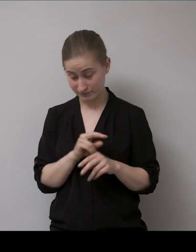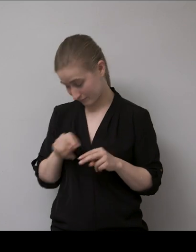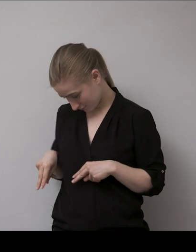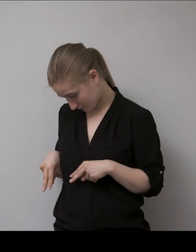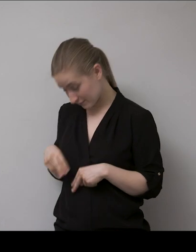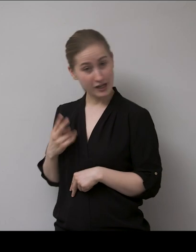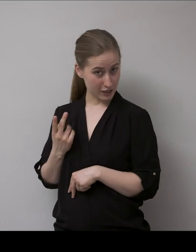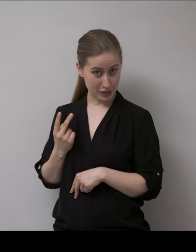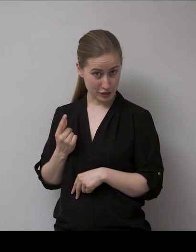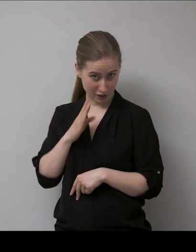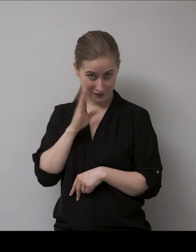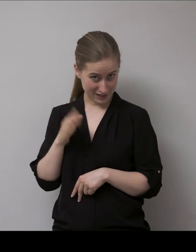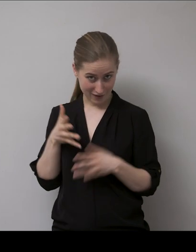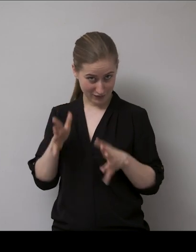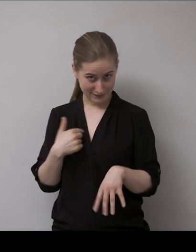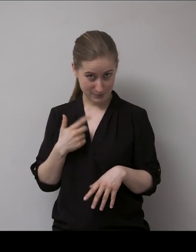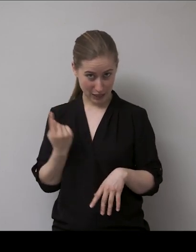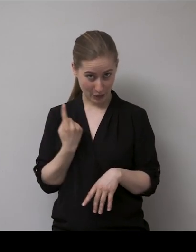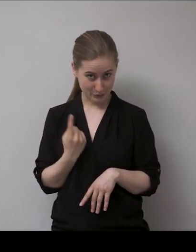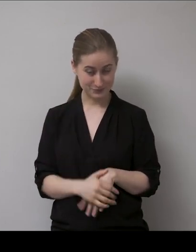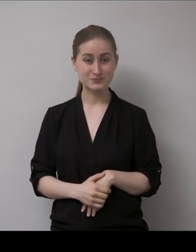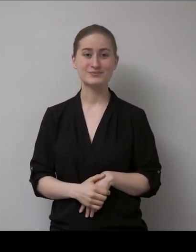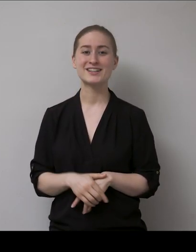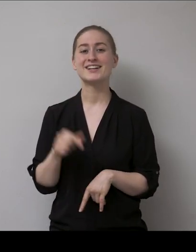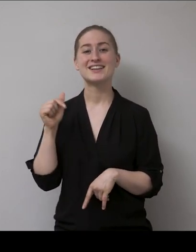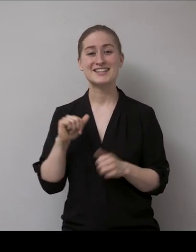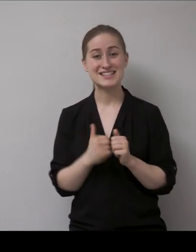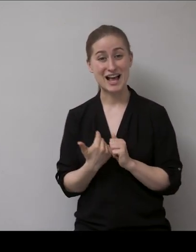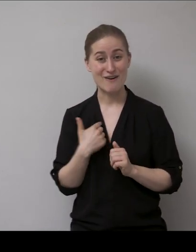and a dog that never leaves me alone. This is how I studied.